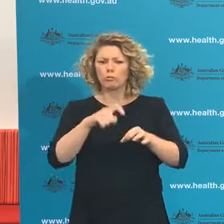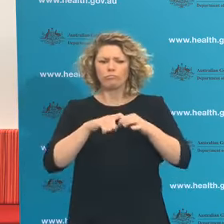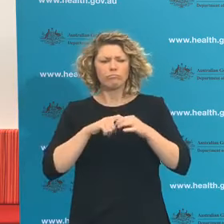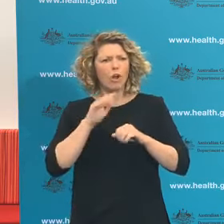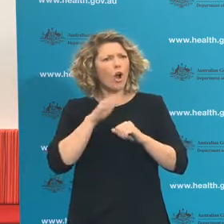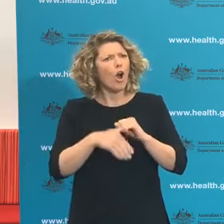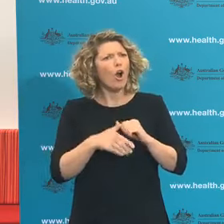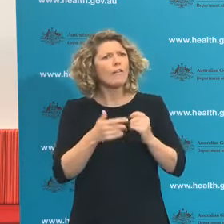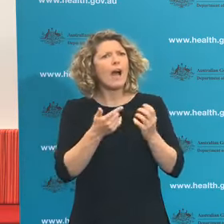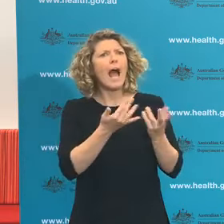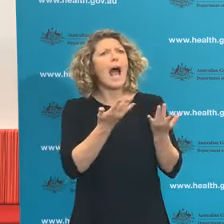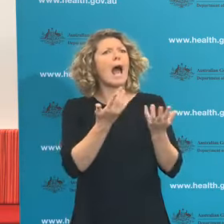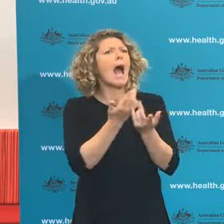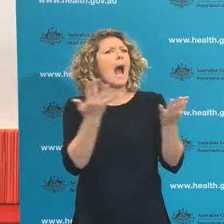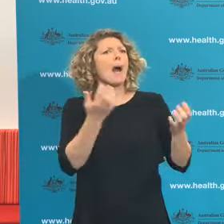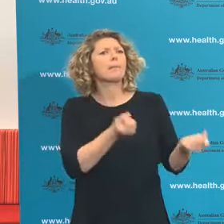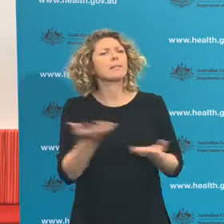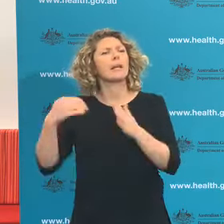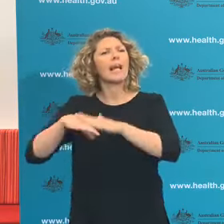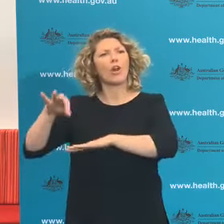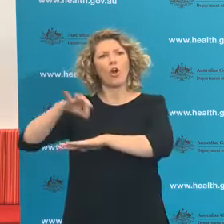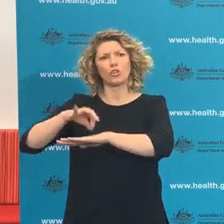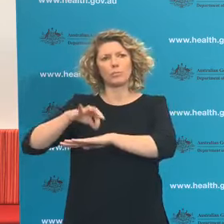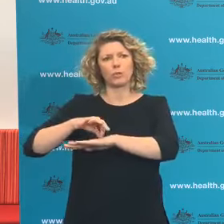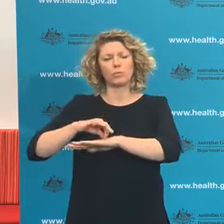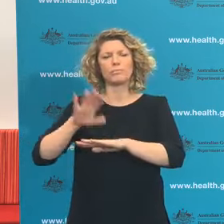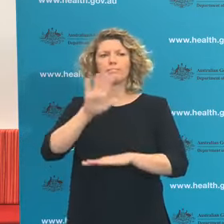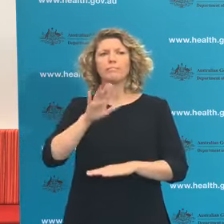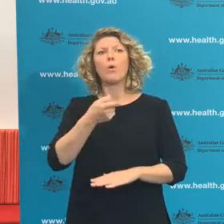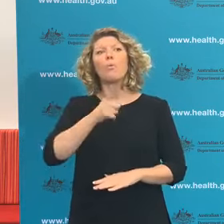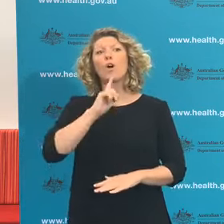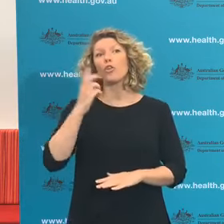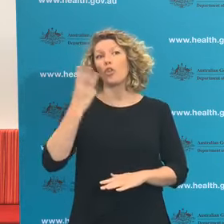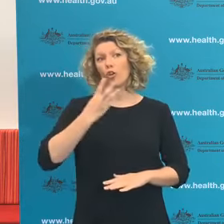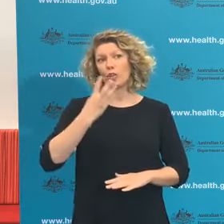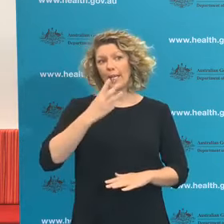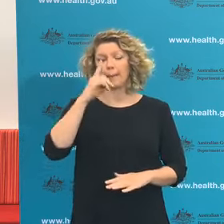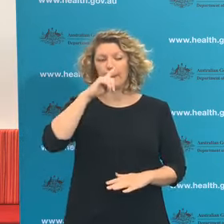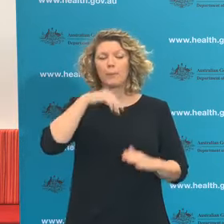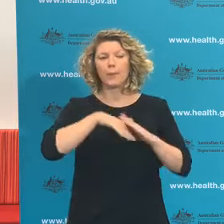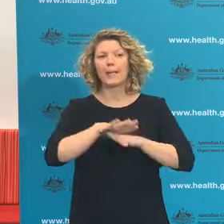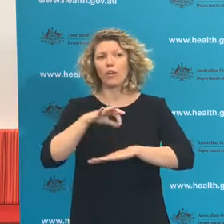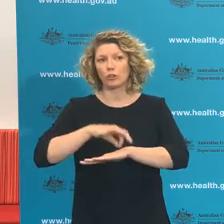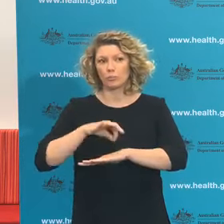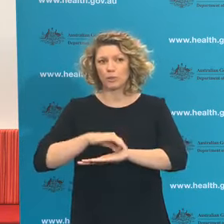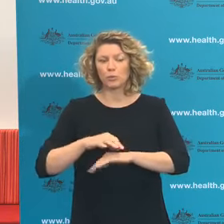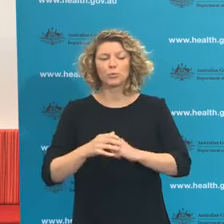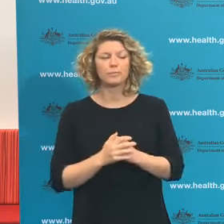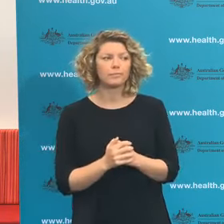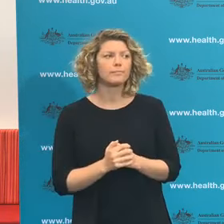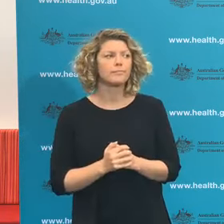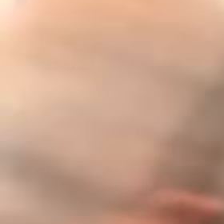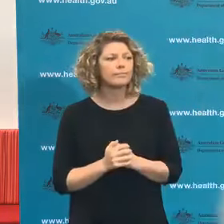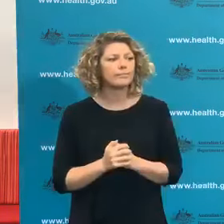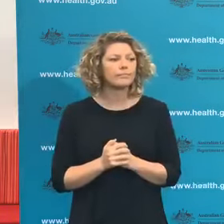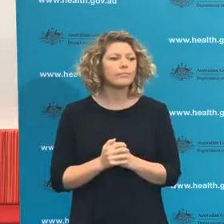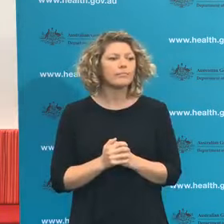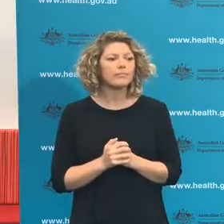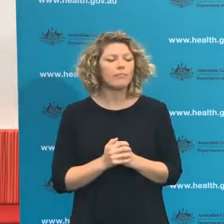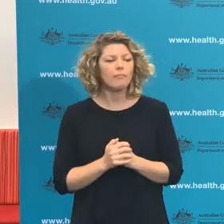hospitalised patients, there are 113 people in hospital at the moment, 43